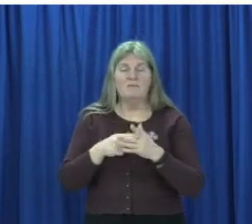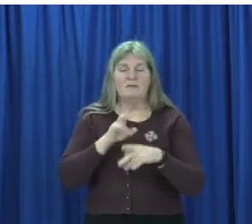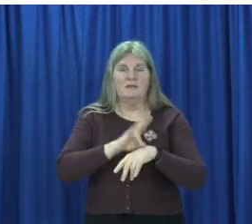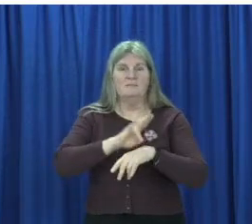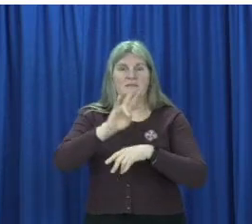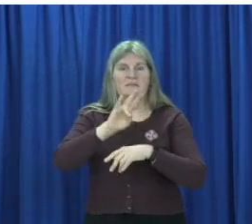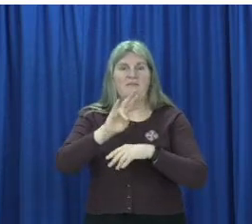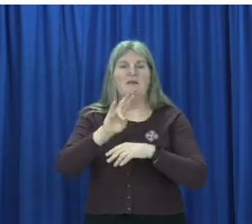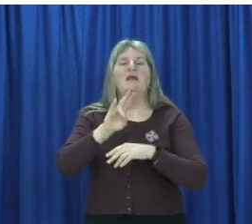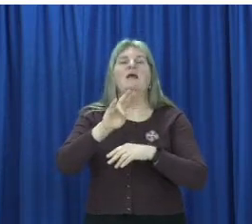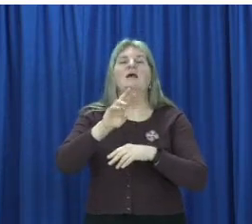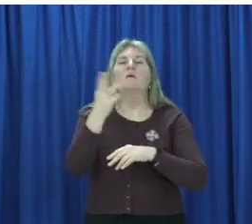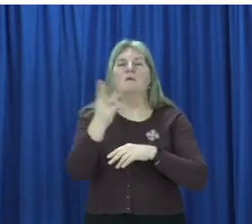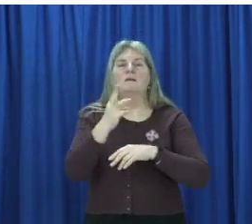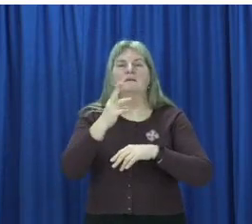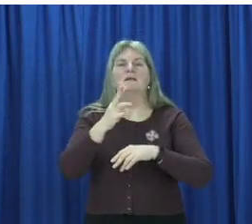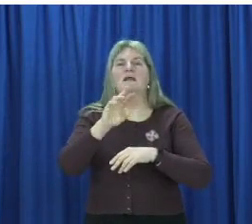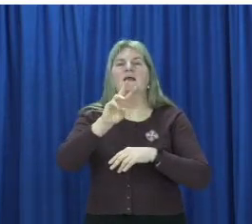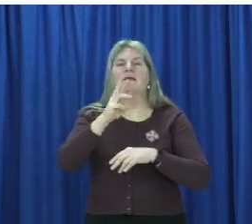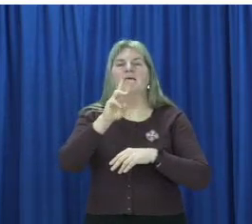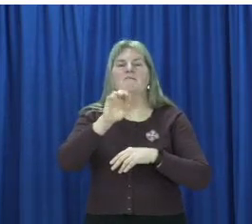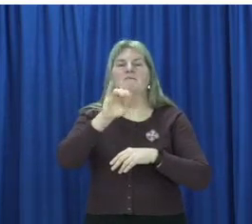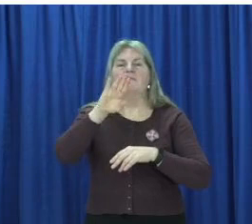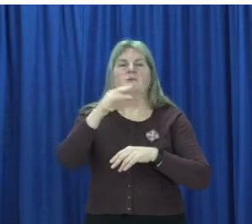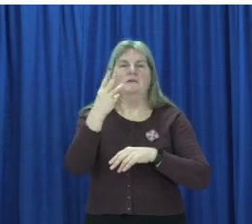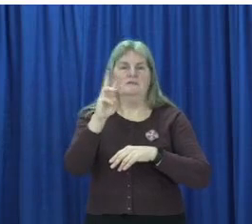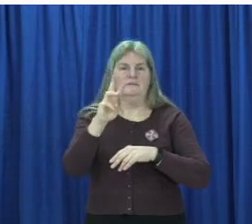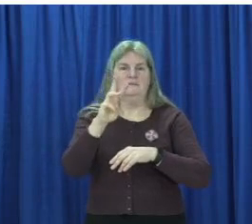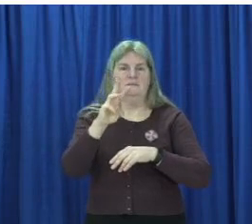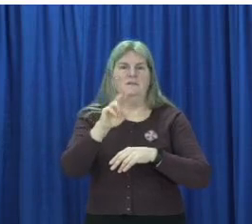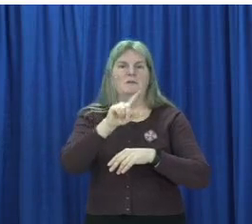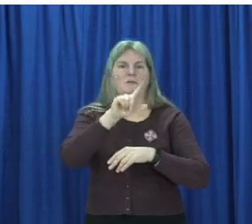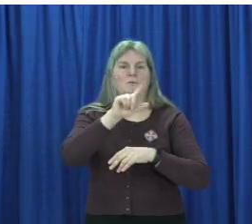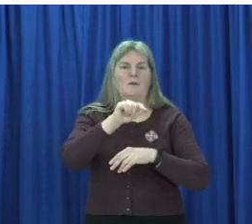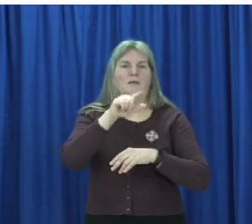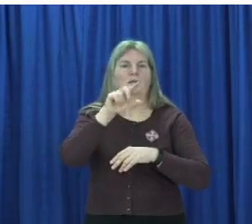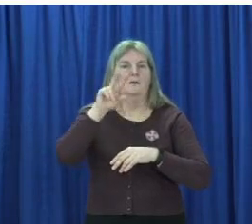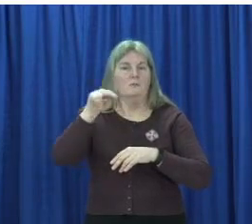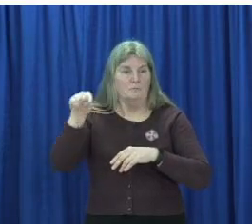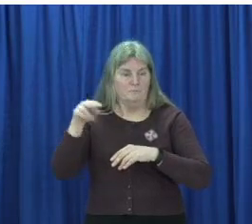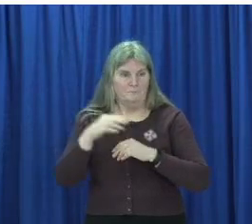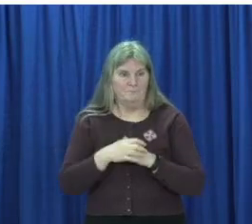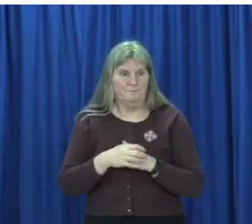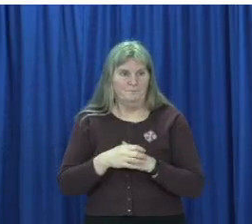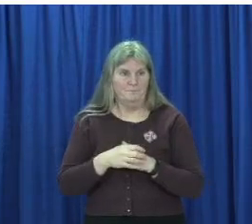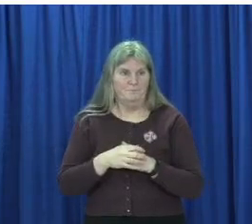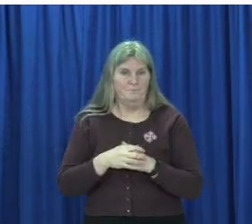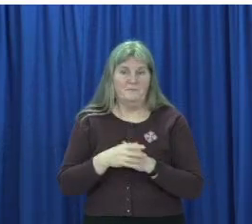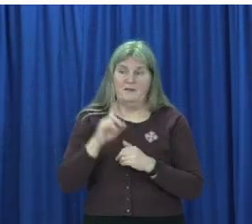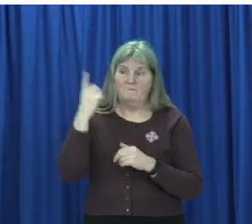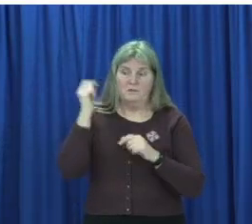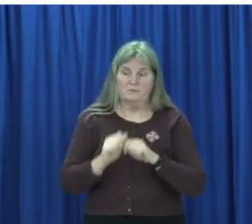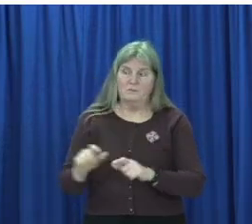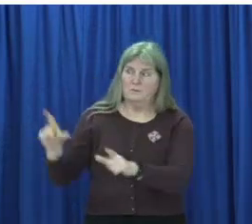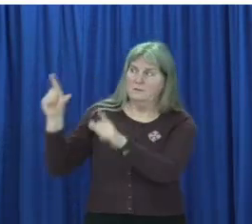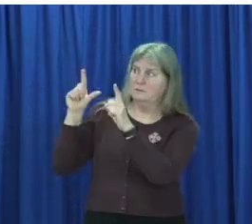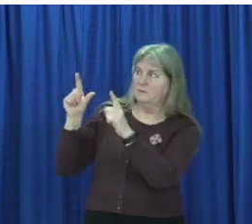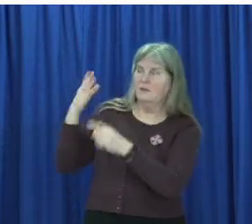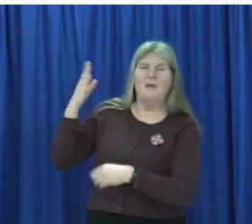February 16, 2022. This first slide shows what you can expect when you go